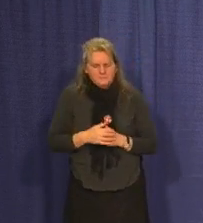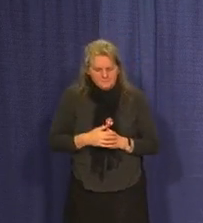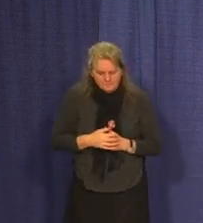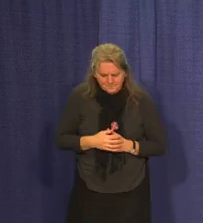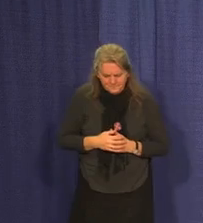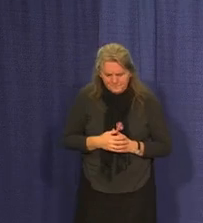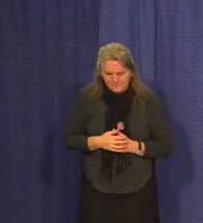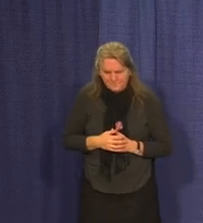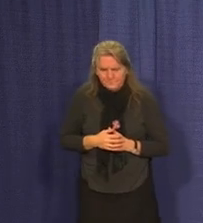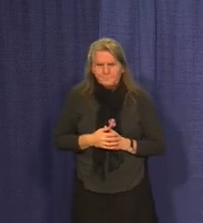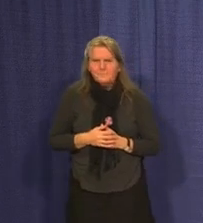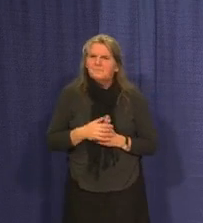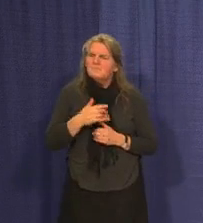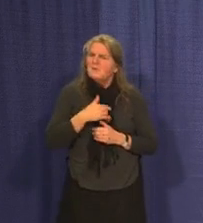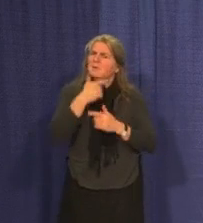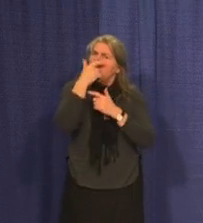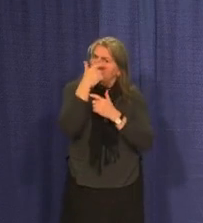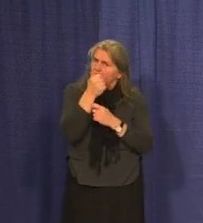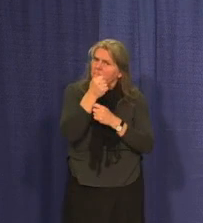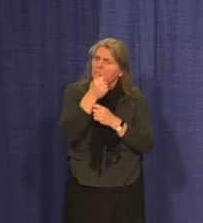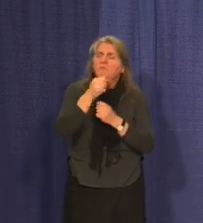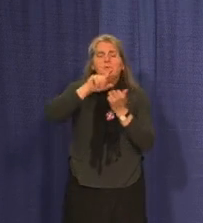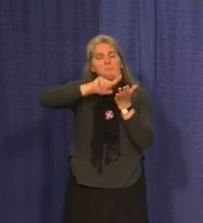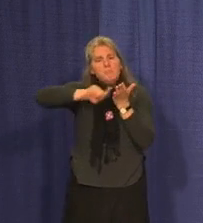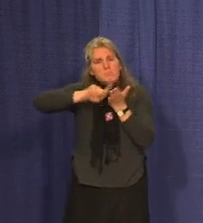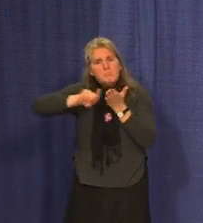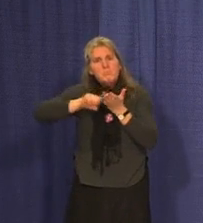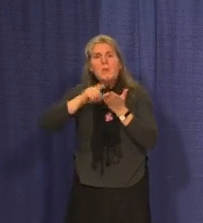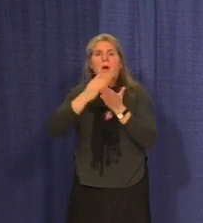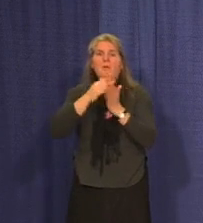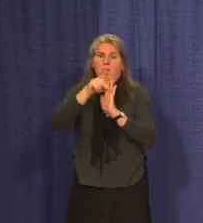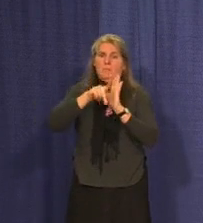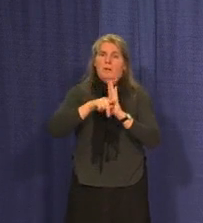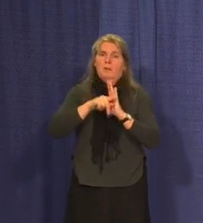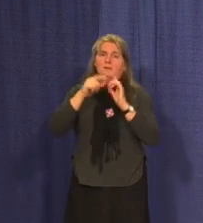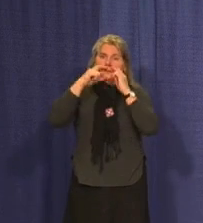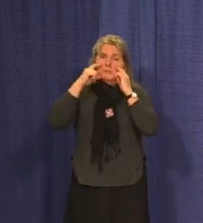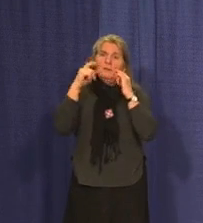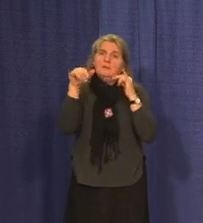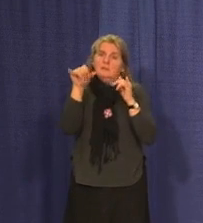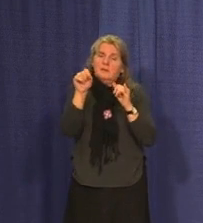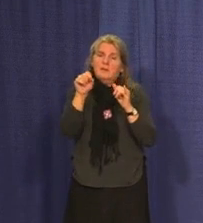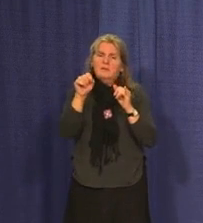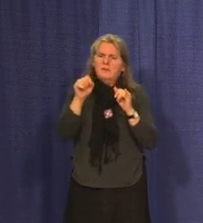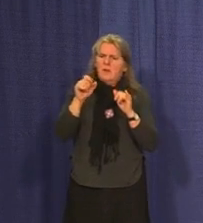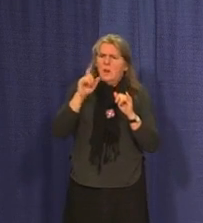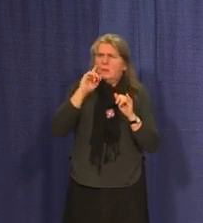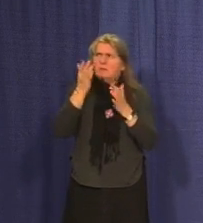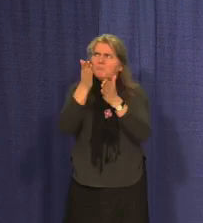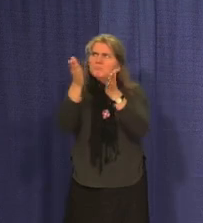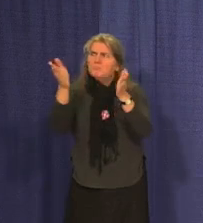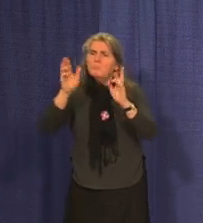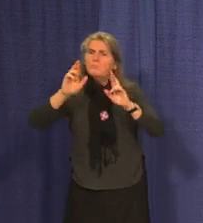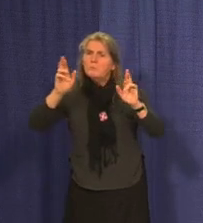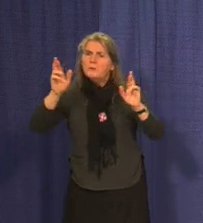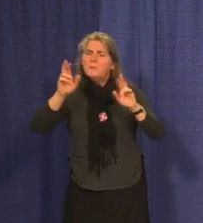speaking to at the end of my address. I am very interested in this issue. I do think there is, as I say,